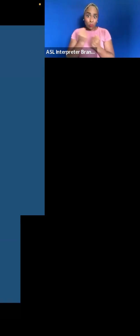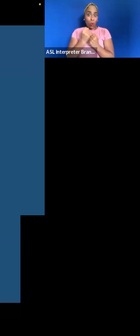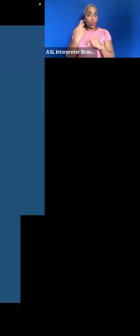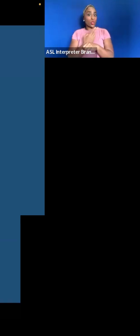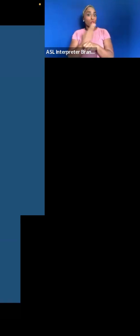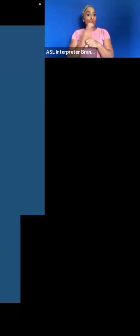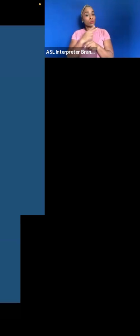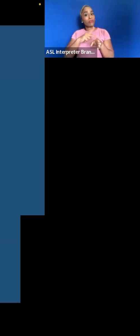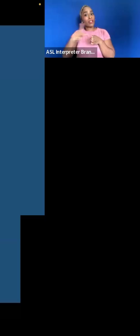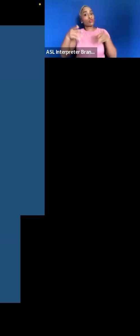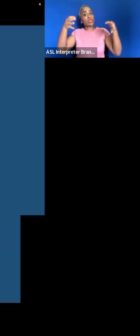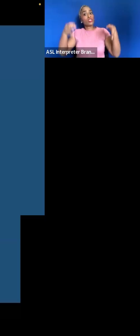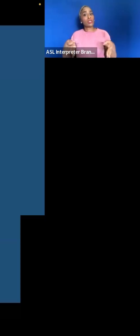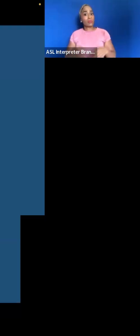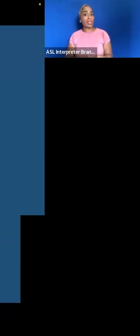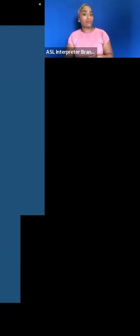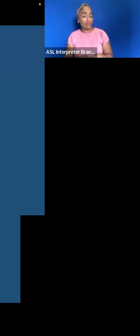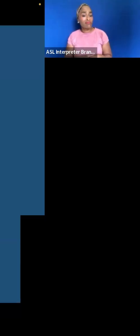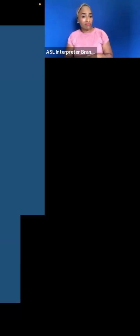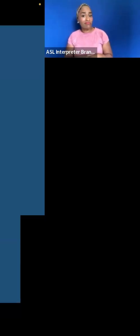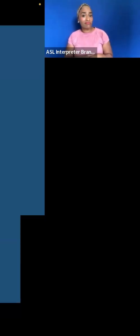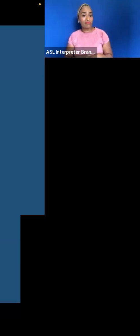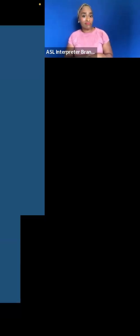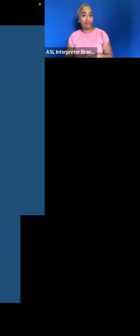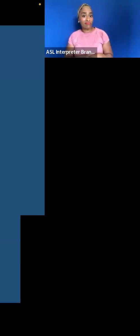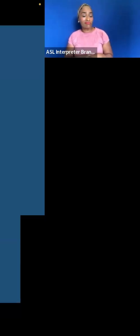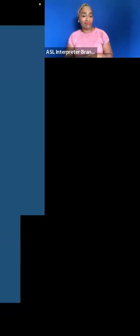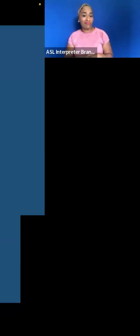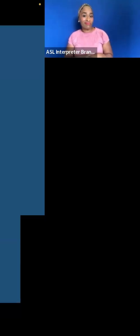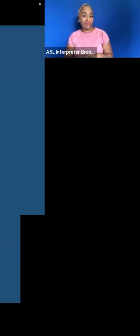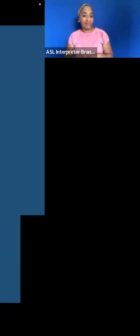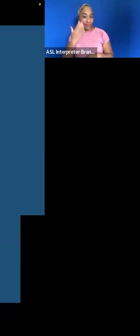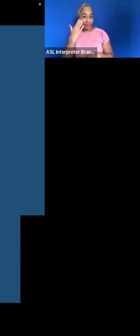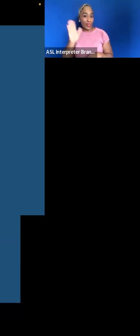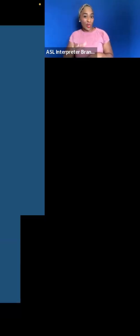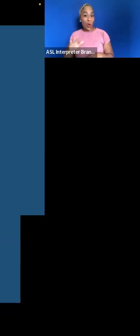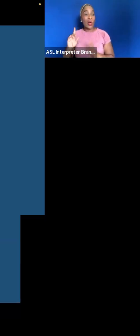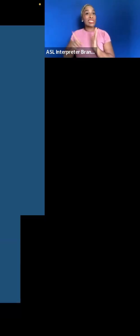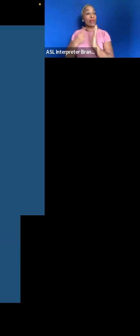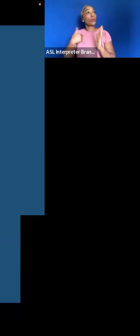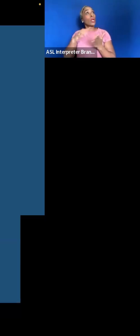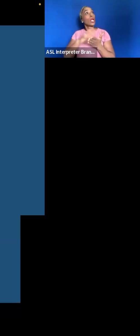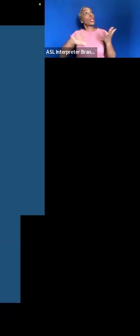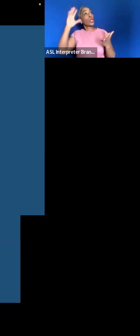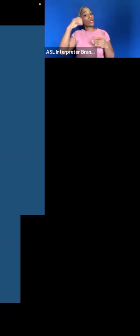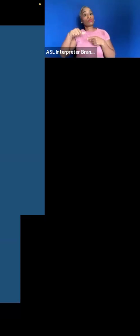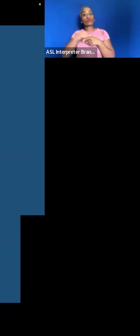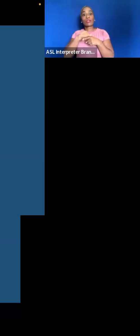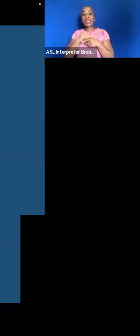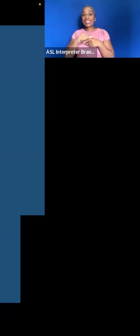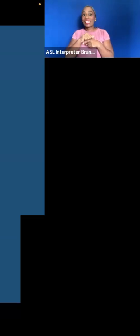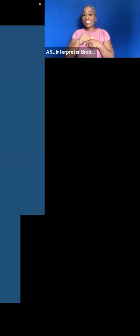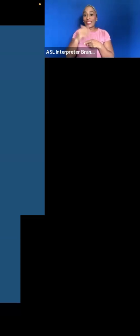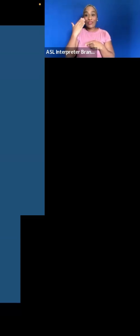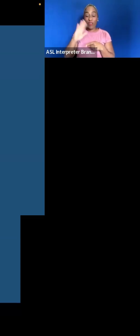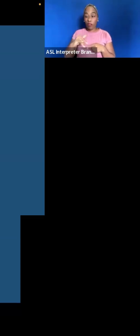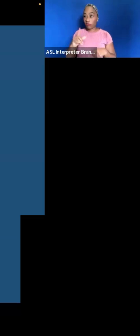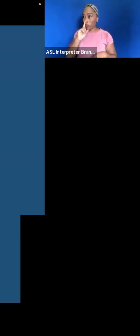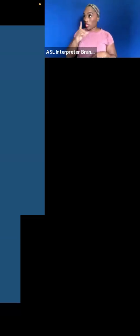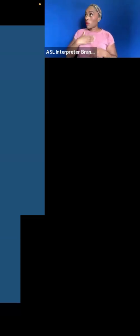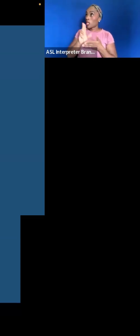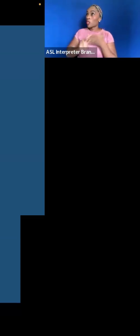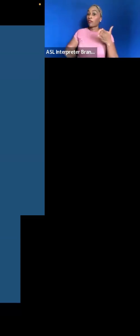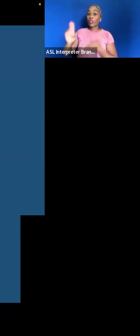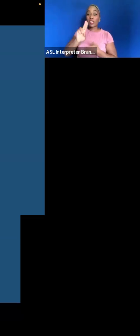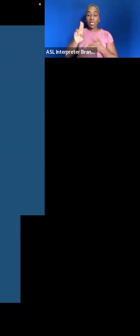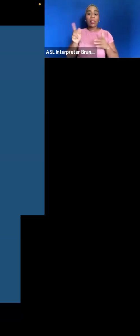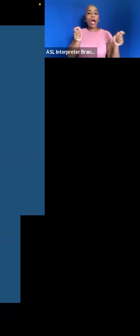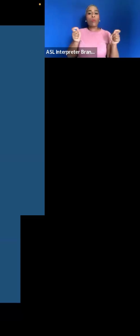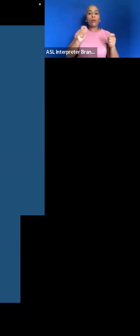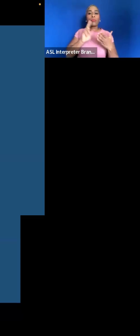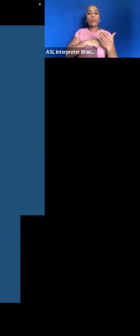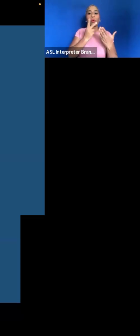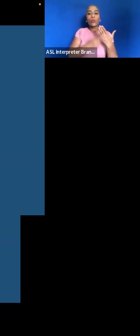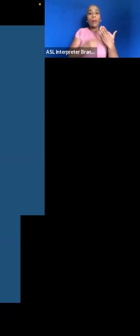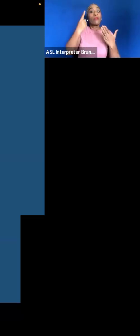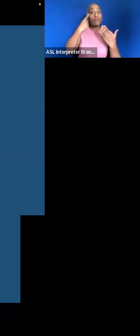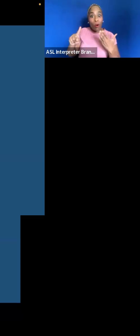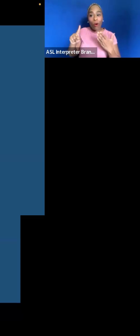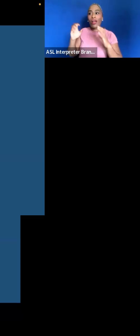And it's, I feel like, so contrary to how we train assessment personnel at my university, you know, I'm in charge of a program that trains educational diagnosticians.